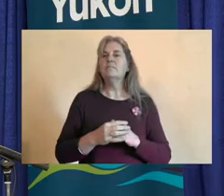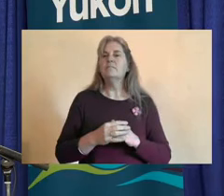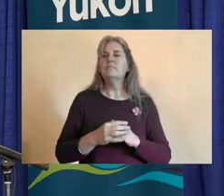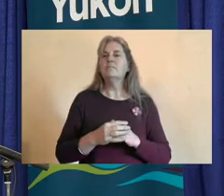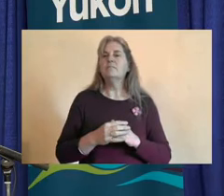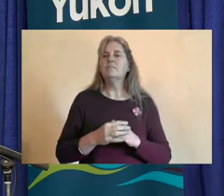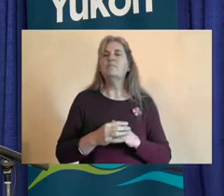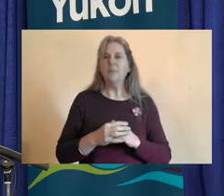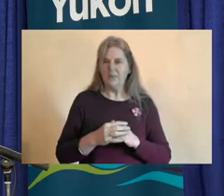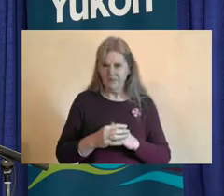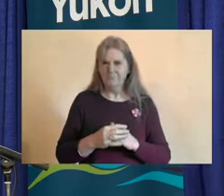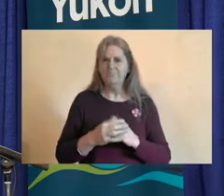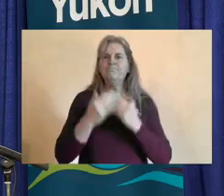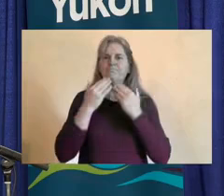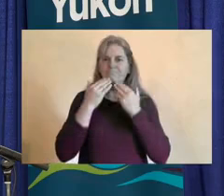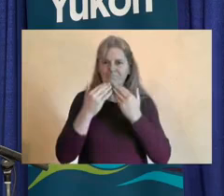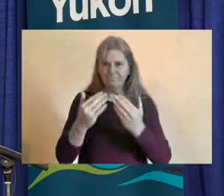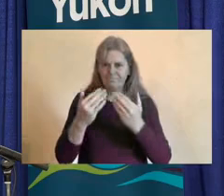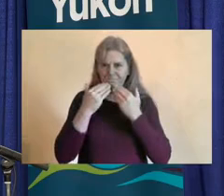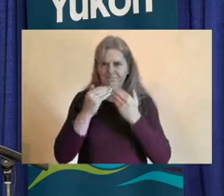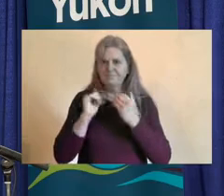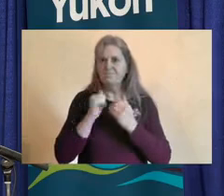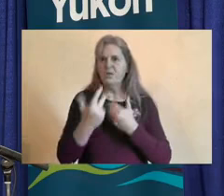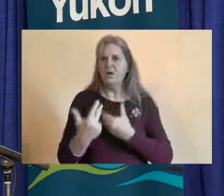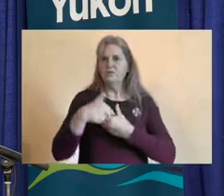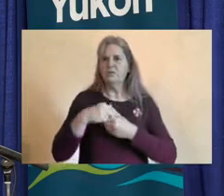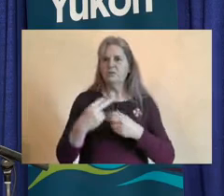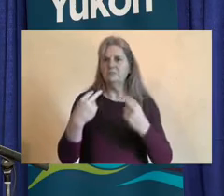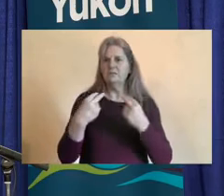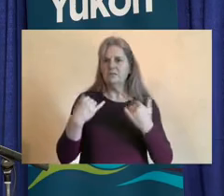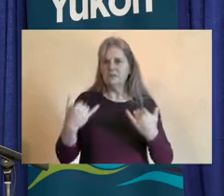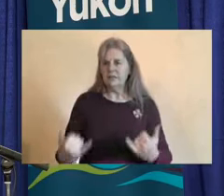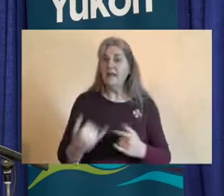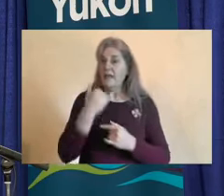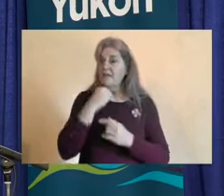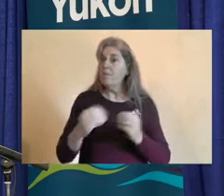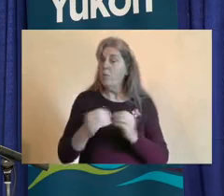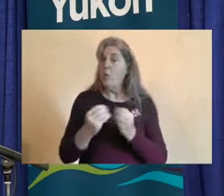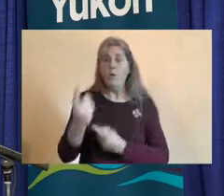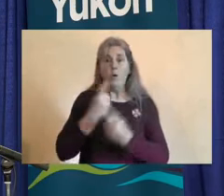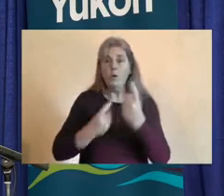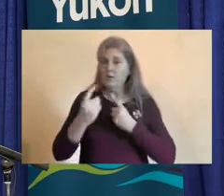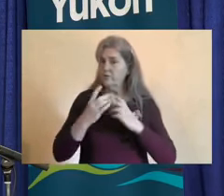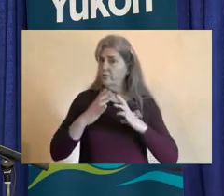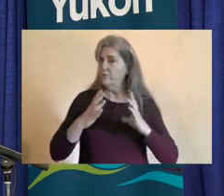Great. Well, thank you everyone for joining us today. If you have any further questions, feel free to get in